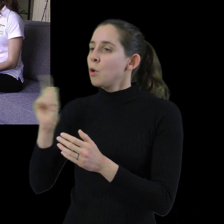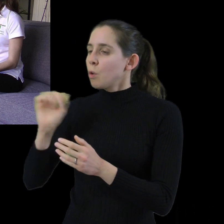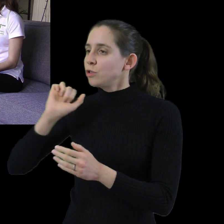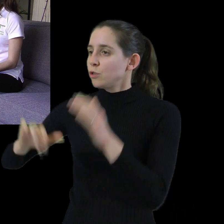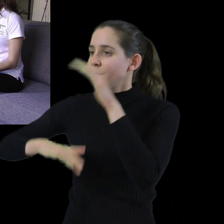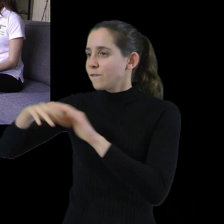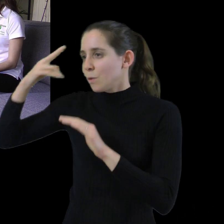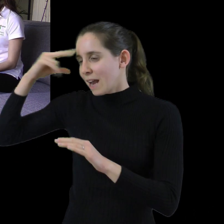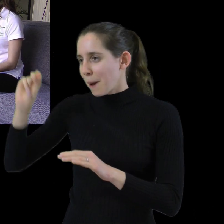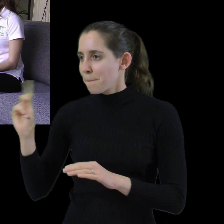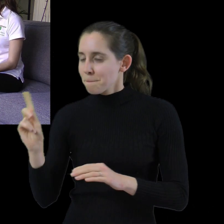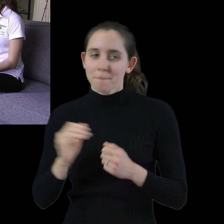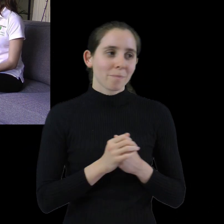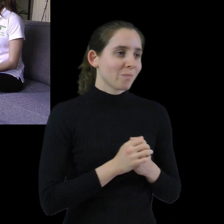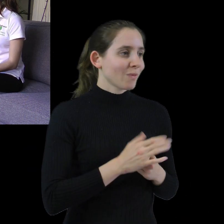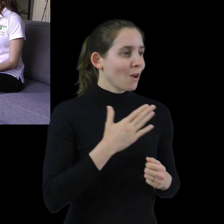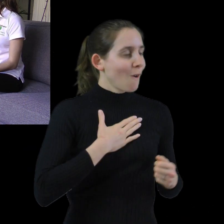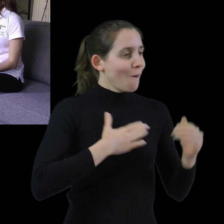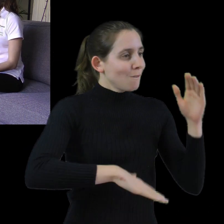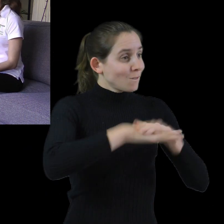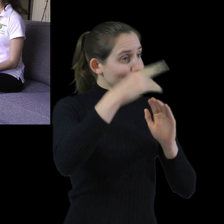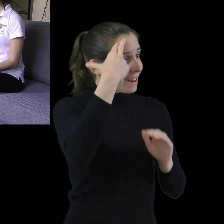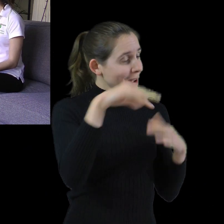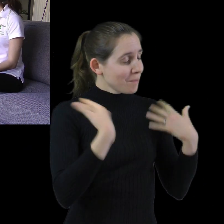please give me your full name? Wayne: Full name? Wow! Kimberley: Full name!